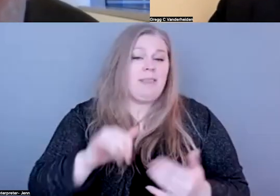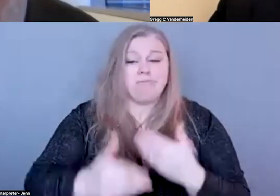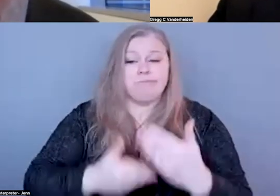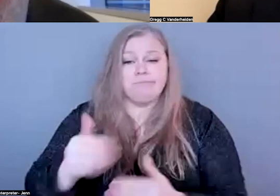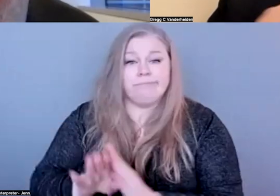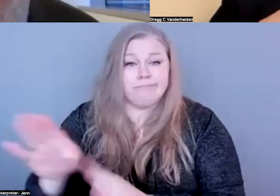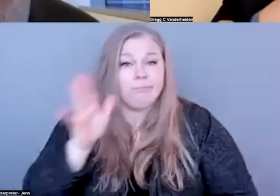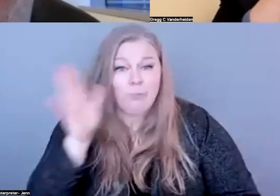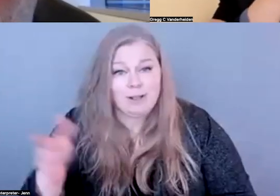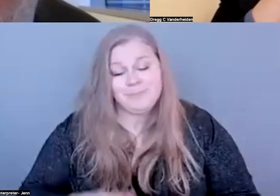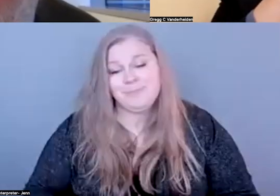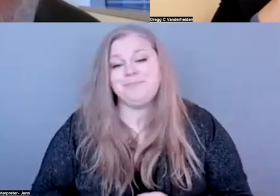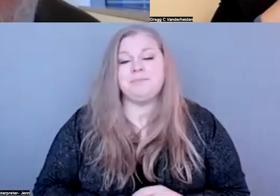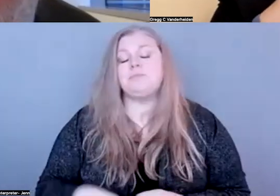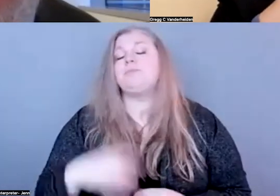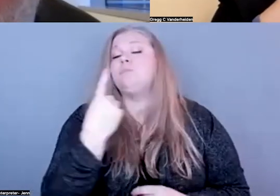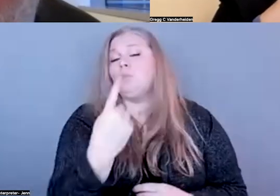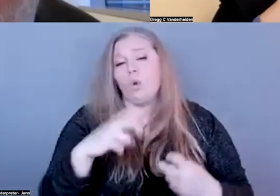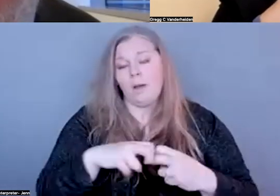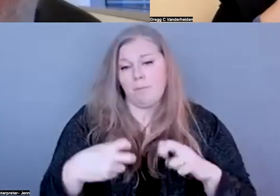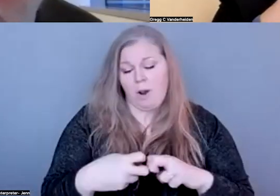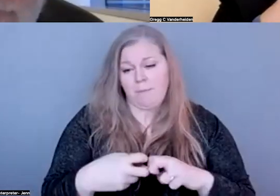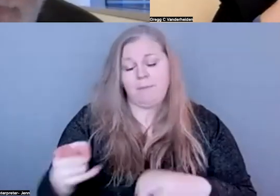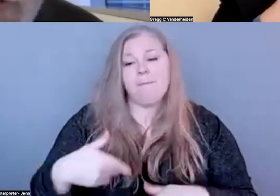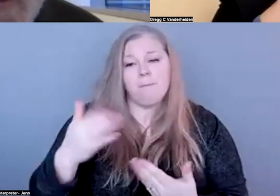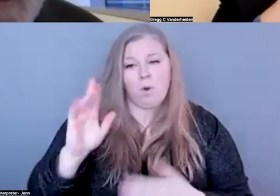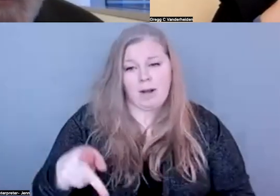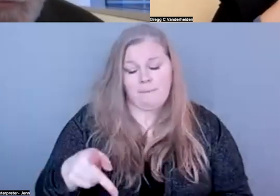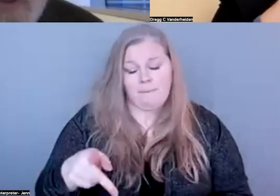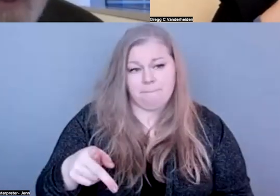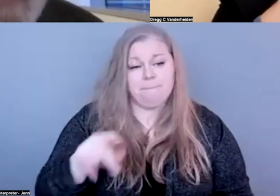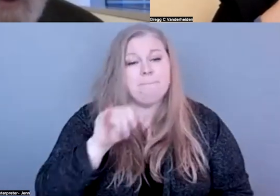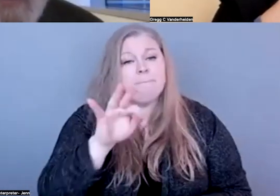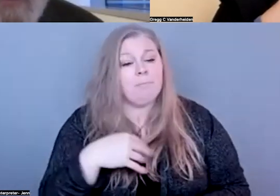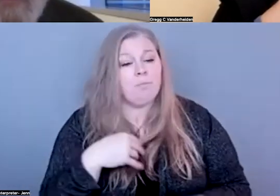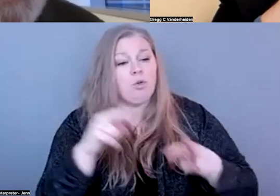One of the problems that Amitabh brought up is that if we're looking at 3D environments where